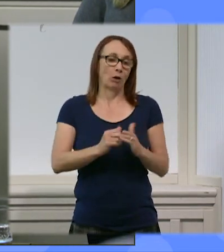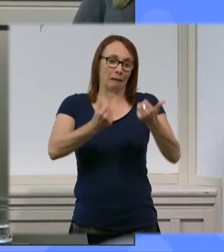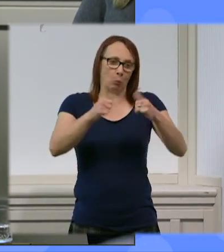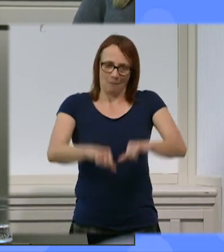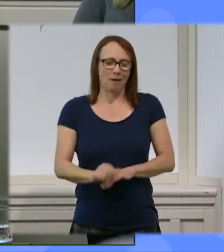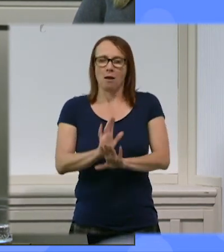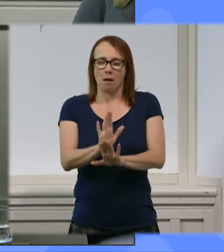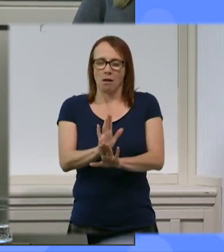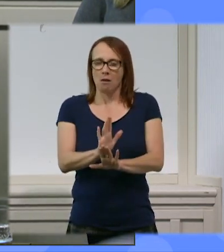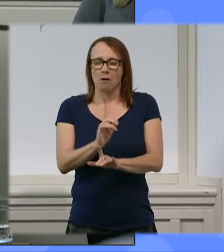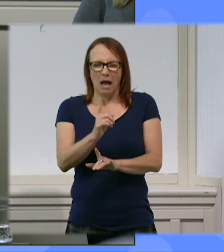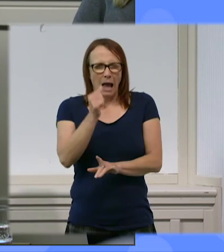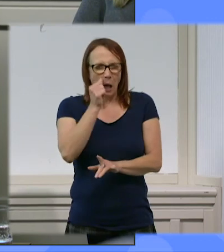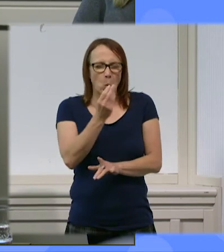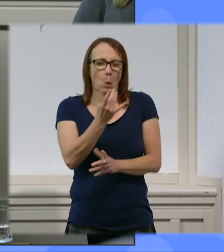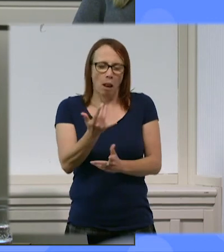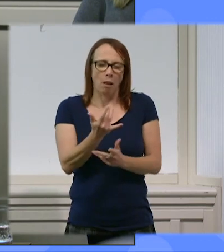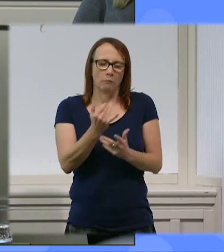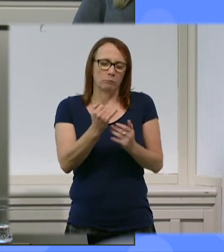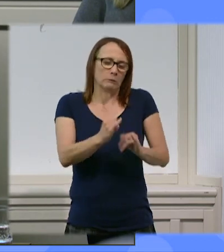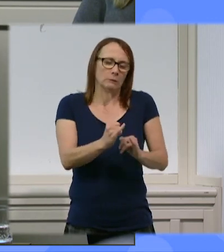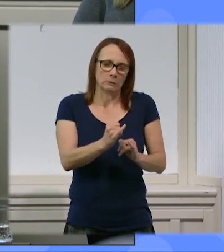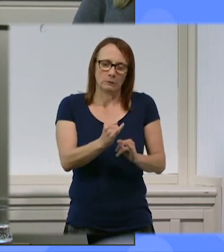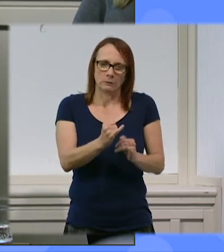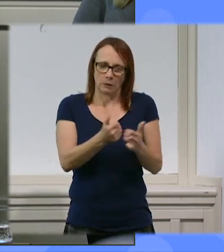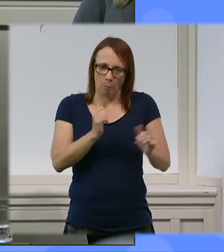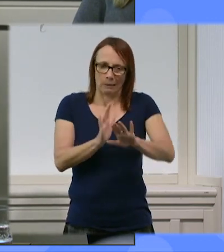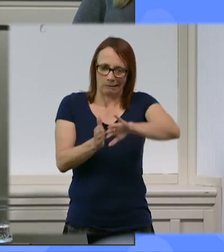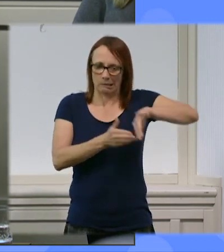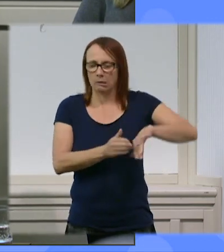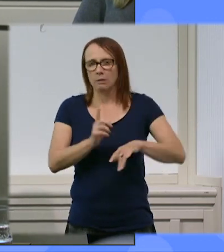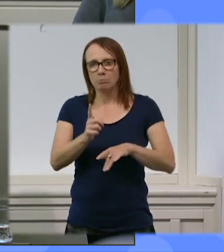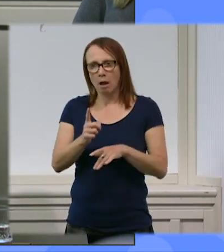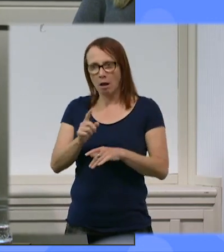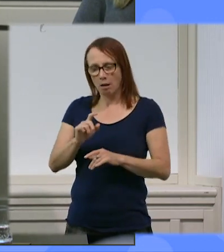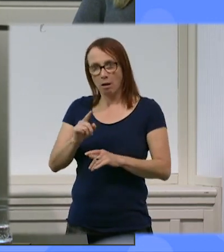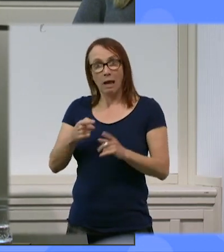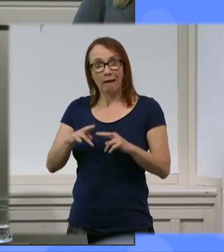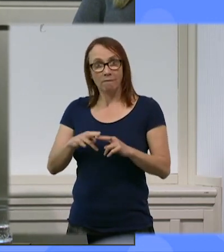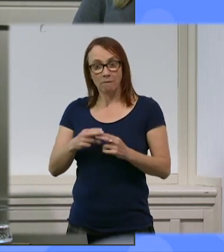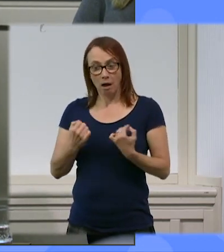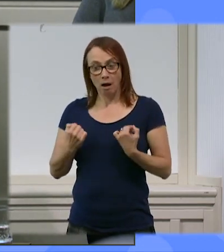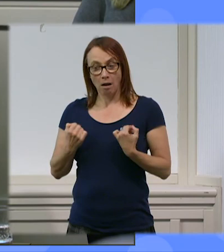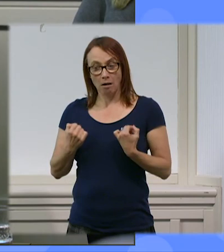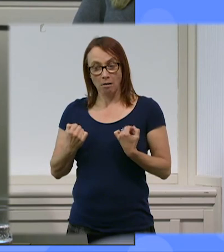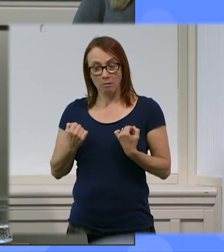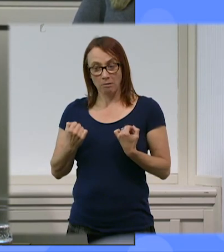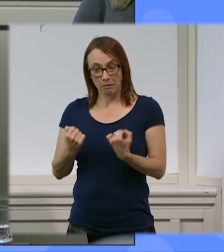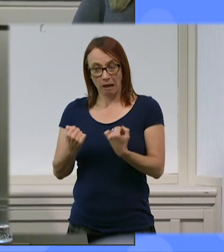their workers very poorly in that space and that needs to be as a separate issue but the thing is is that people are increasingly using that what I would say